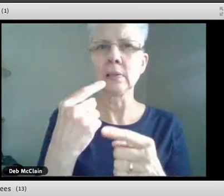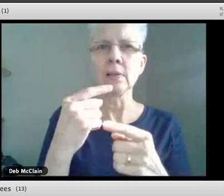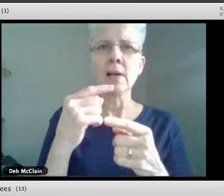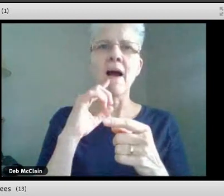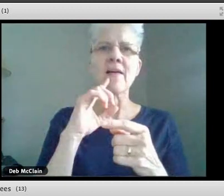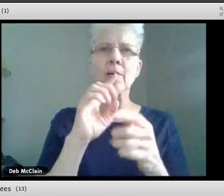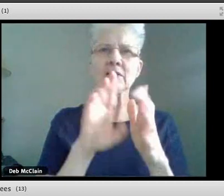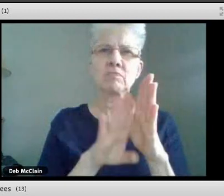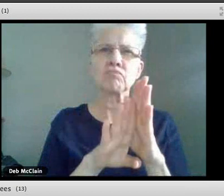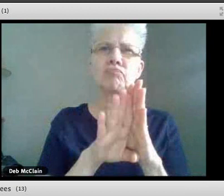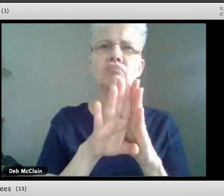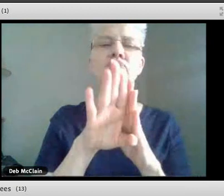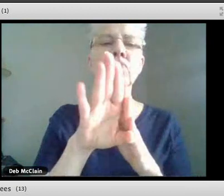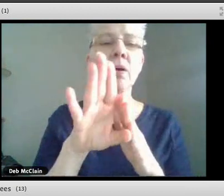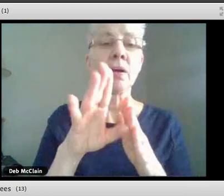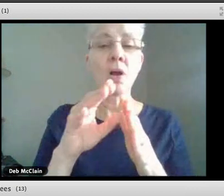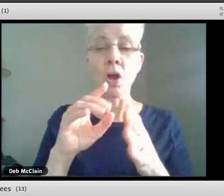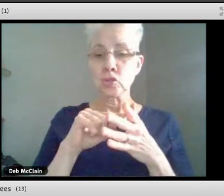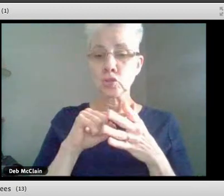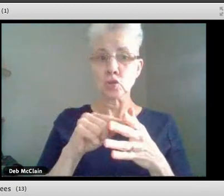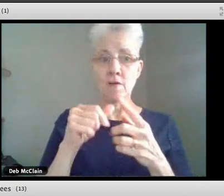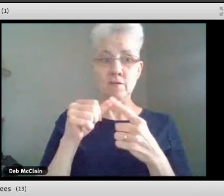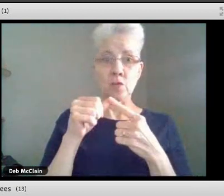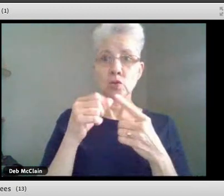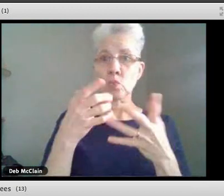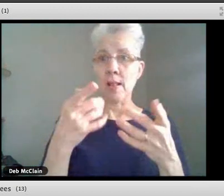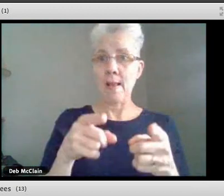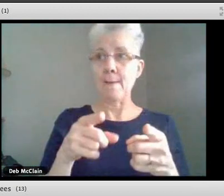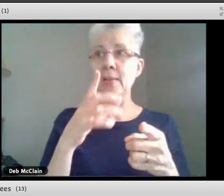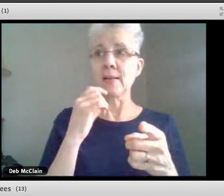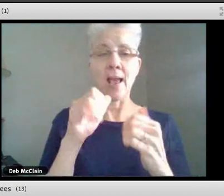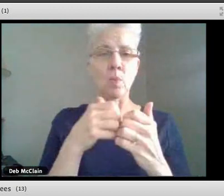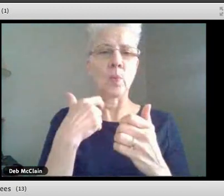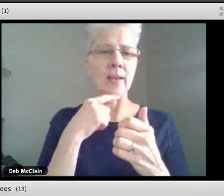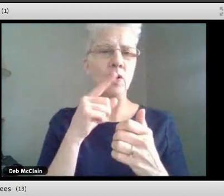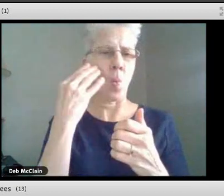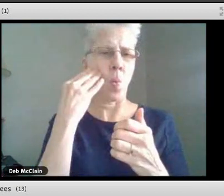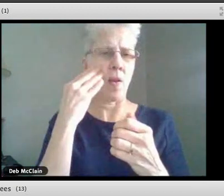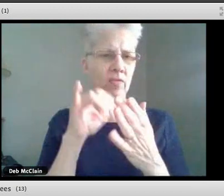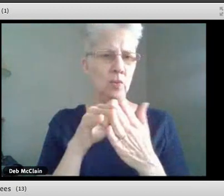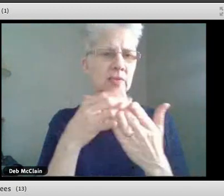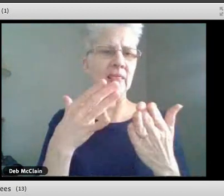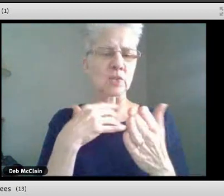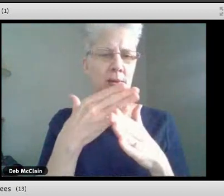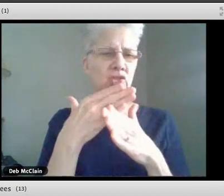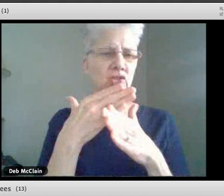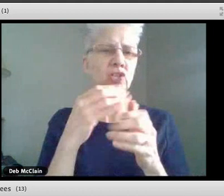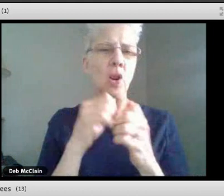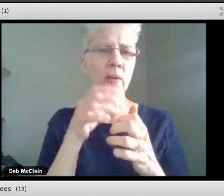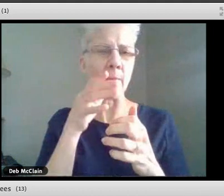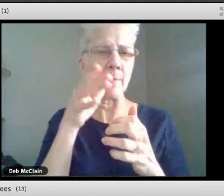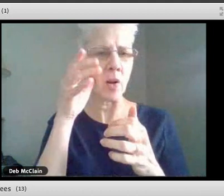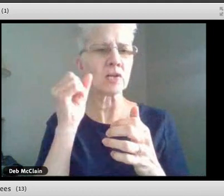and what was around when I started and what we have today, and how, if we're aware of those, we can share them with parents or caretakers